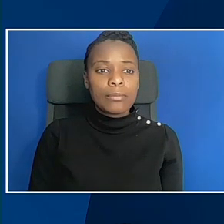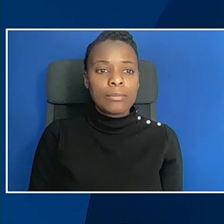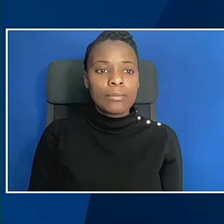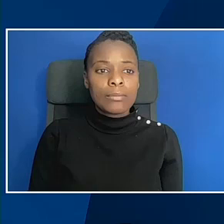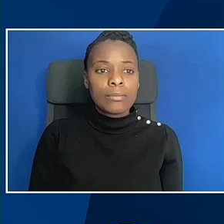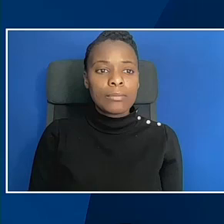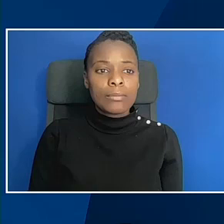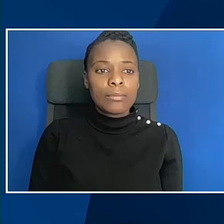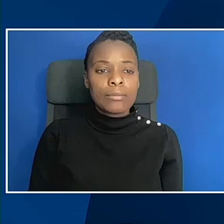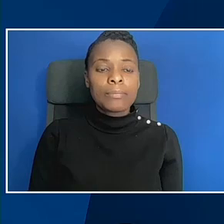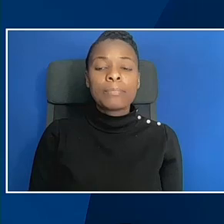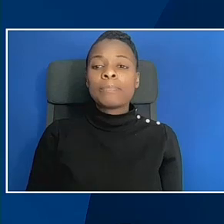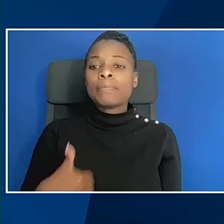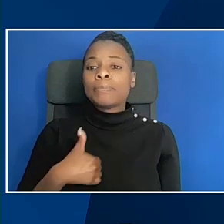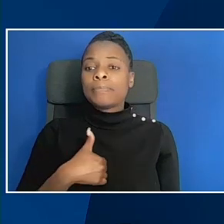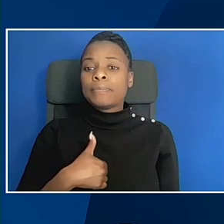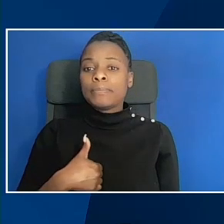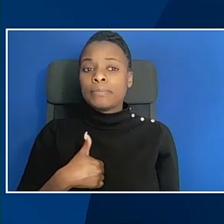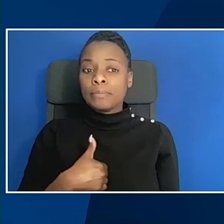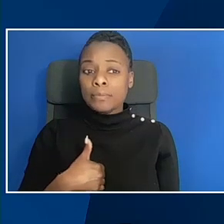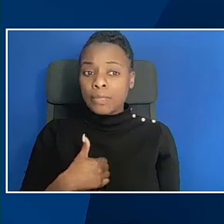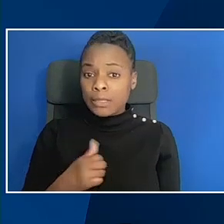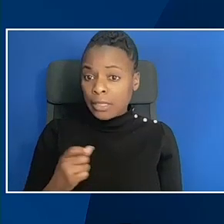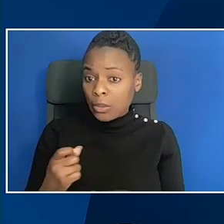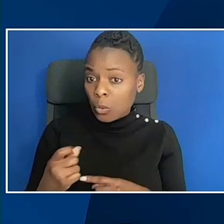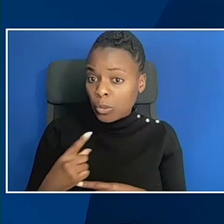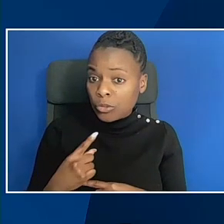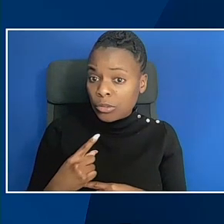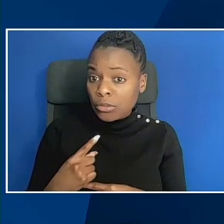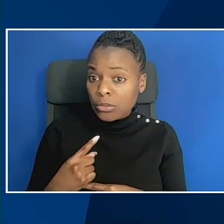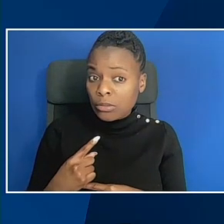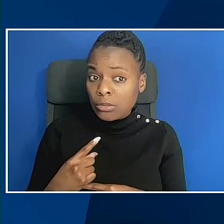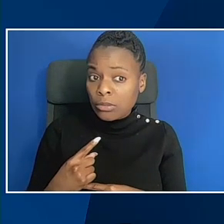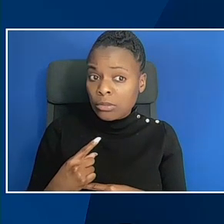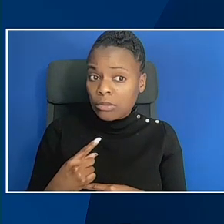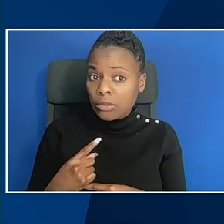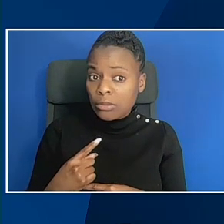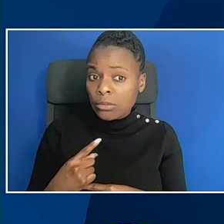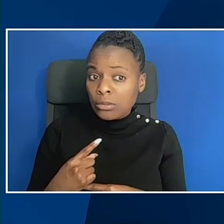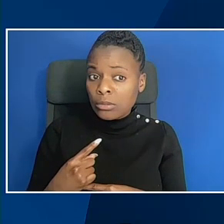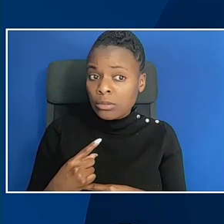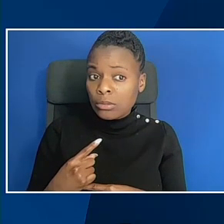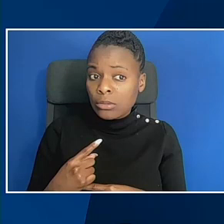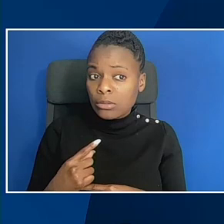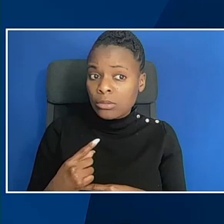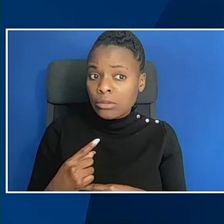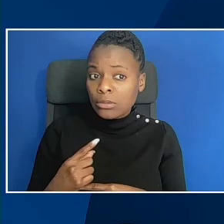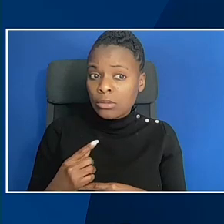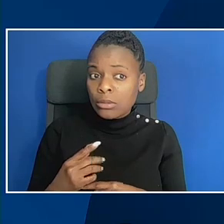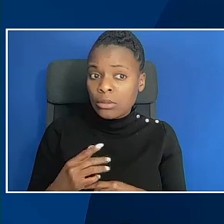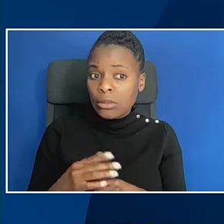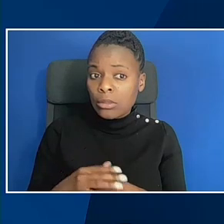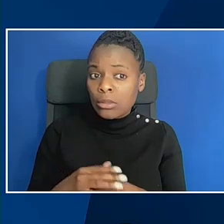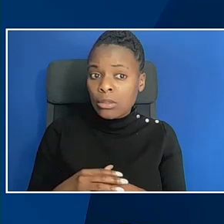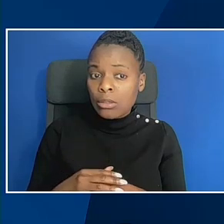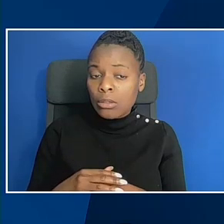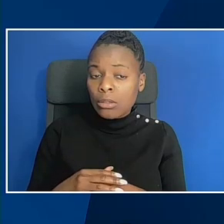Is there a question or? I think it was a hand raised. Cindy just. Oh, I think it's from previously.